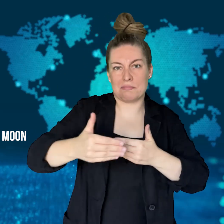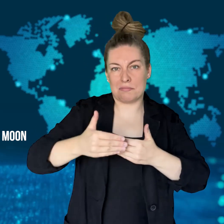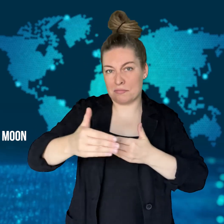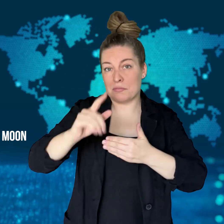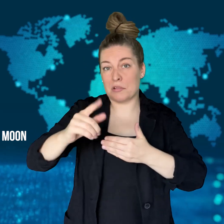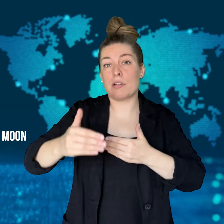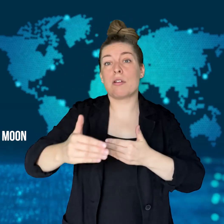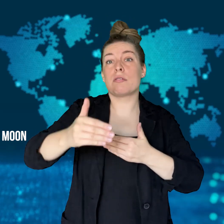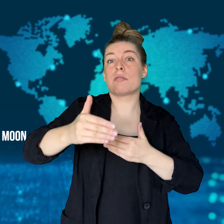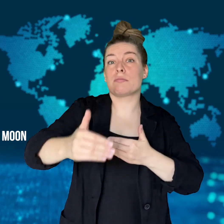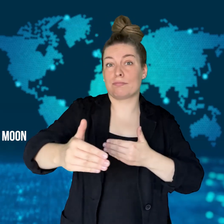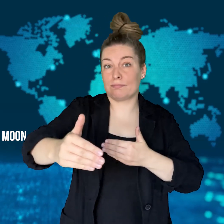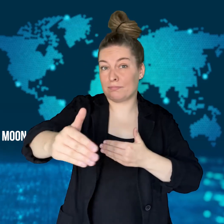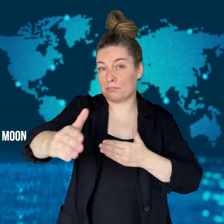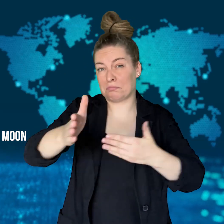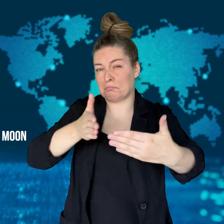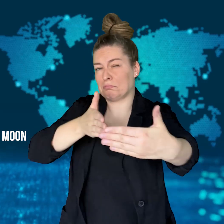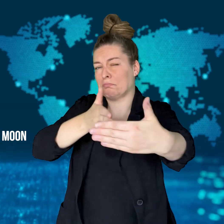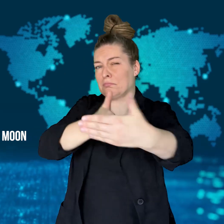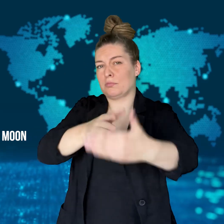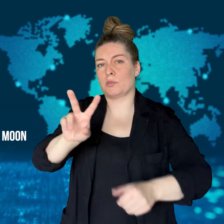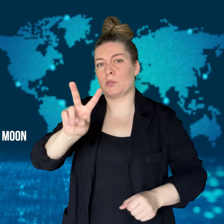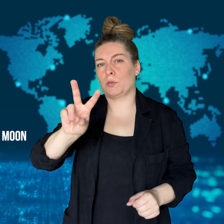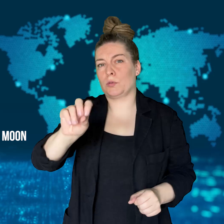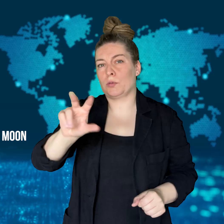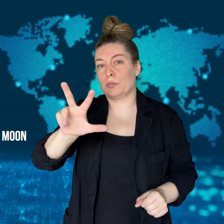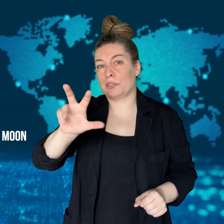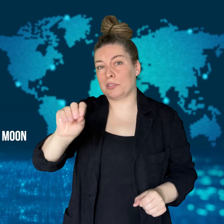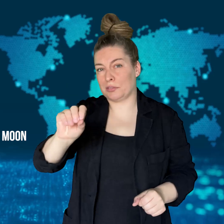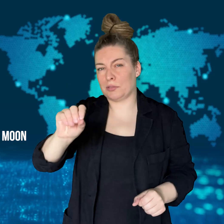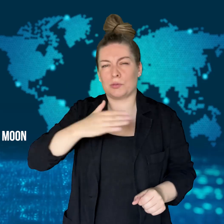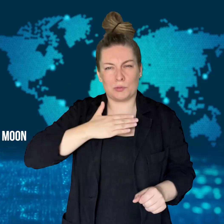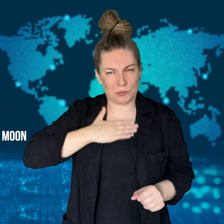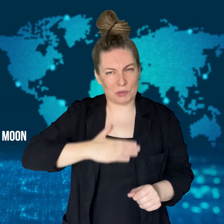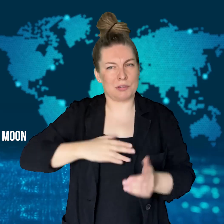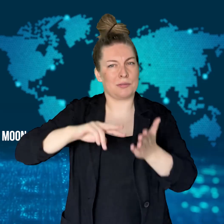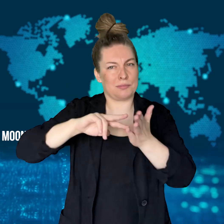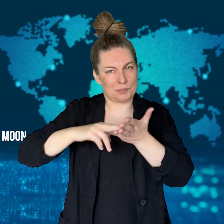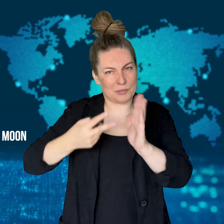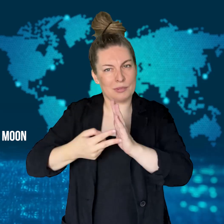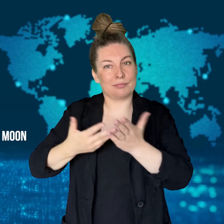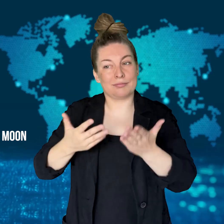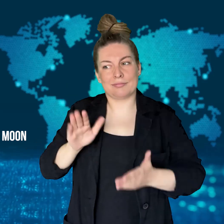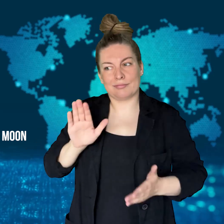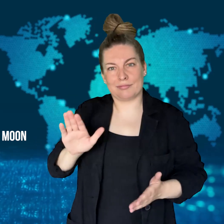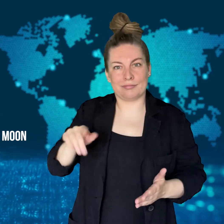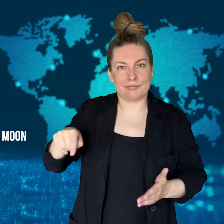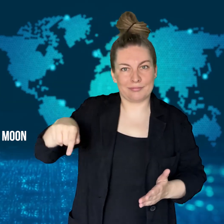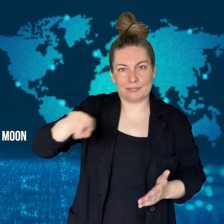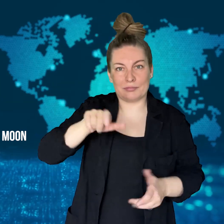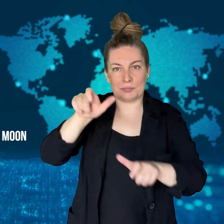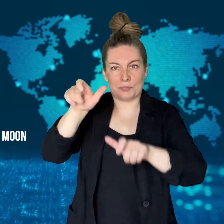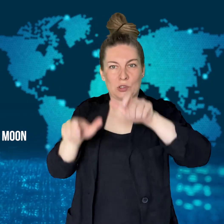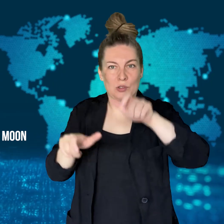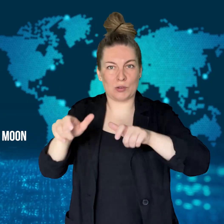in the next ten years and then plans to have Chinese astronauts walk